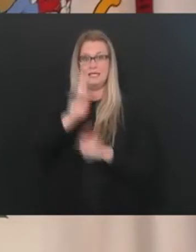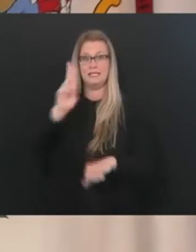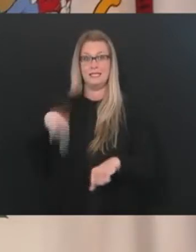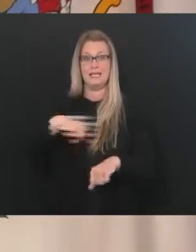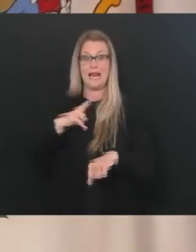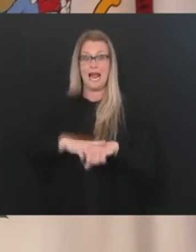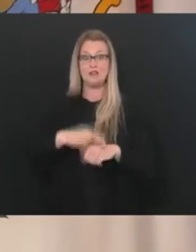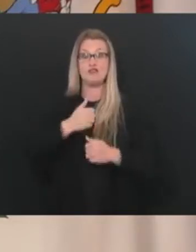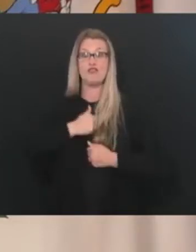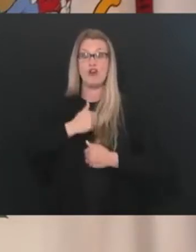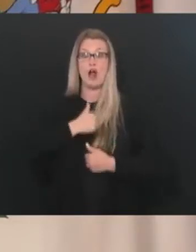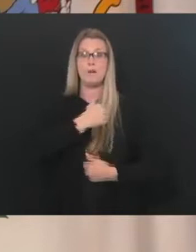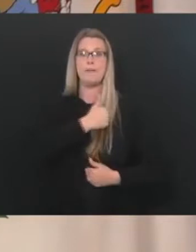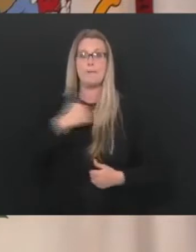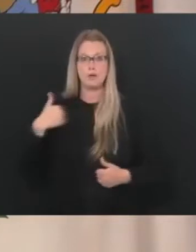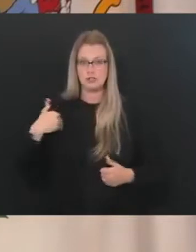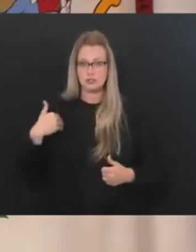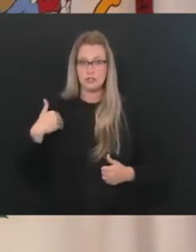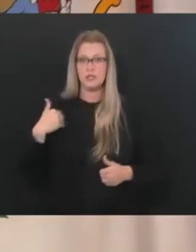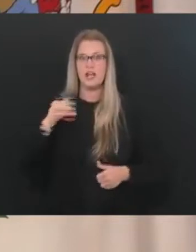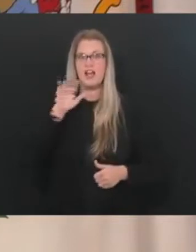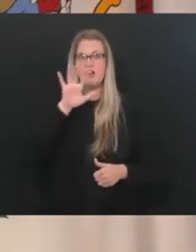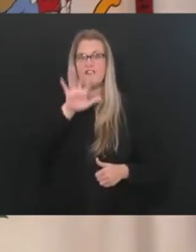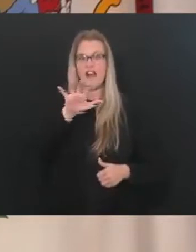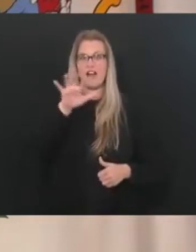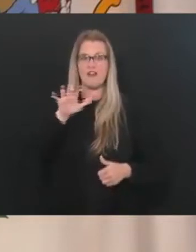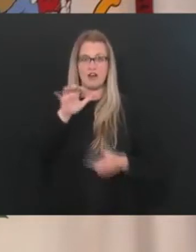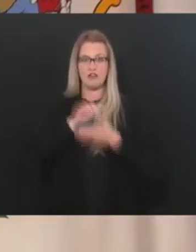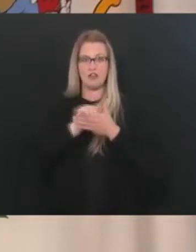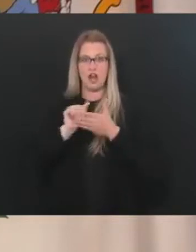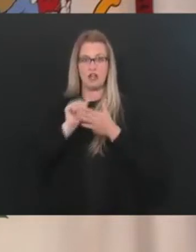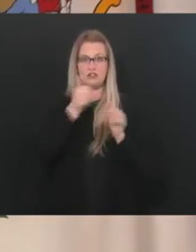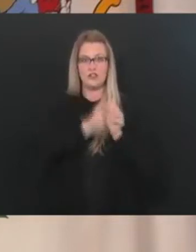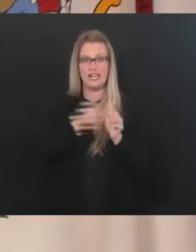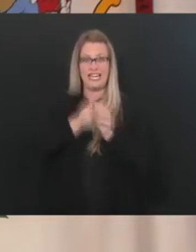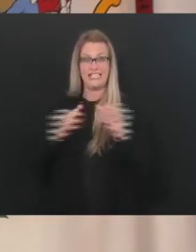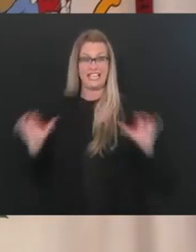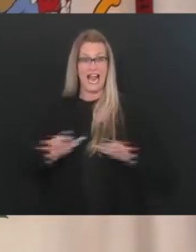I'M ALSO GOING TO ISSUE A BLOCK GRANT TO OUR WEST VIRGINIA